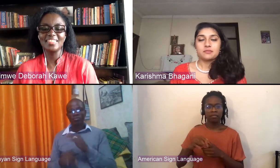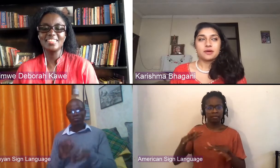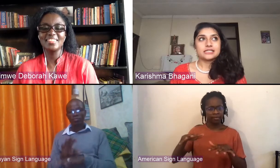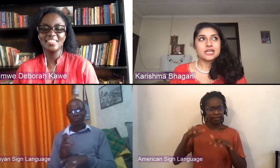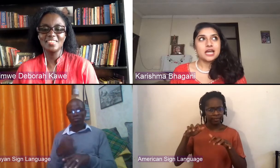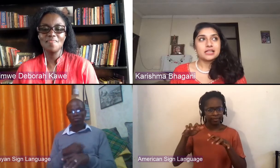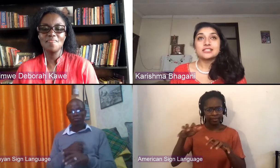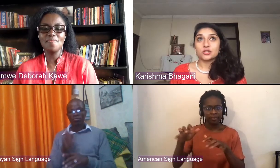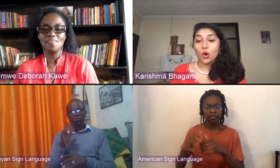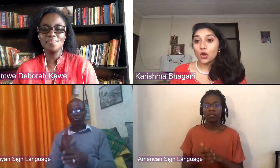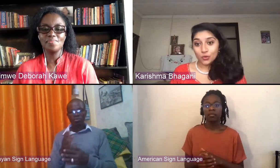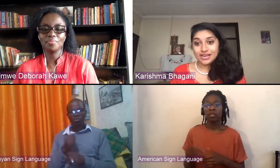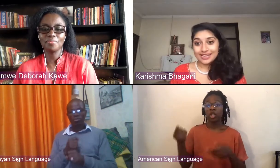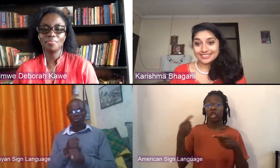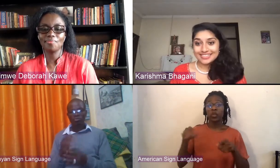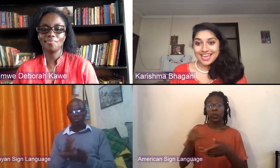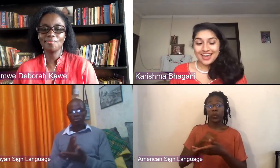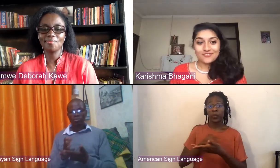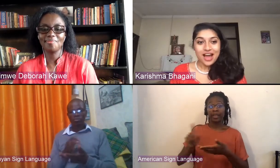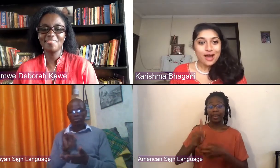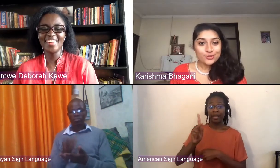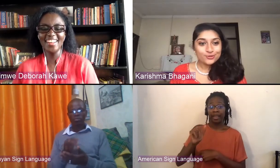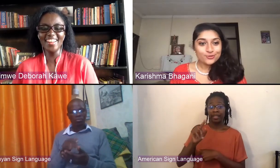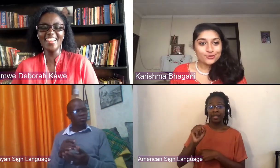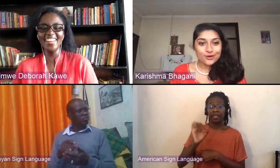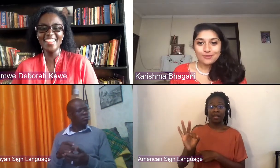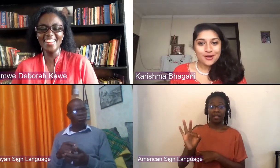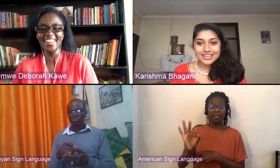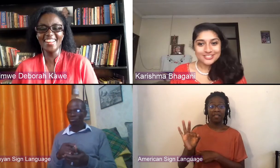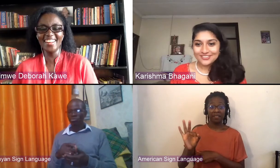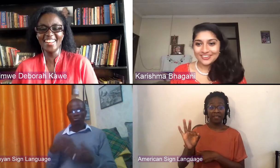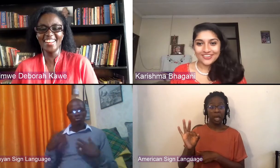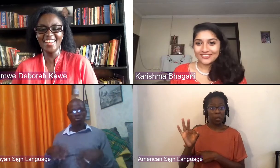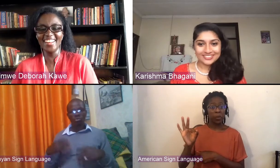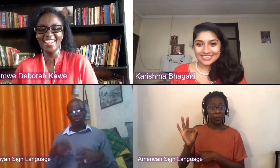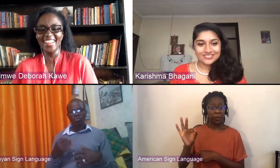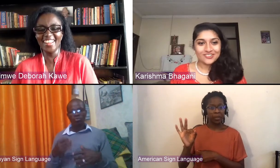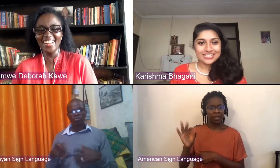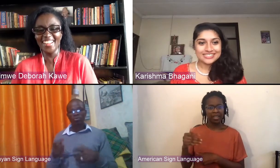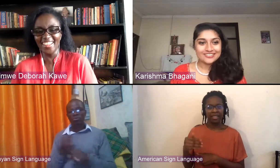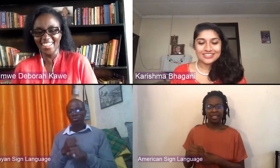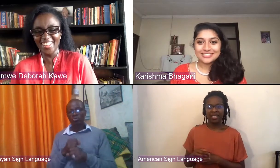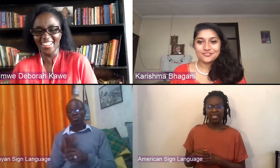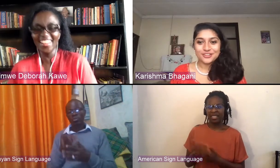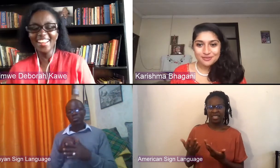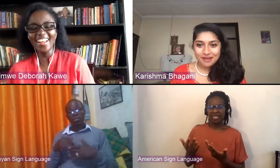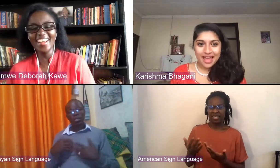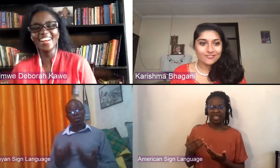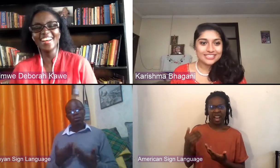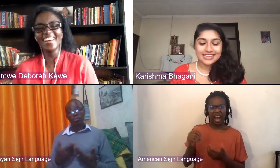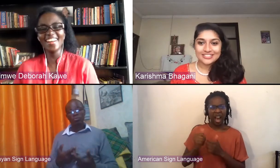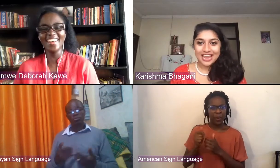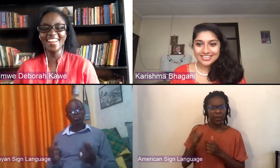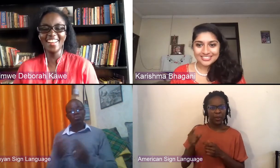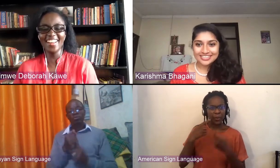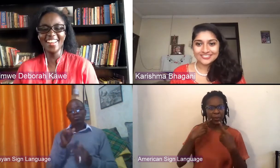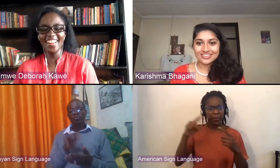but that's a tall order. How do you go about achieving all of this? What is the vision plan? What are the challenges?